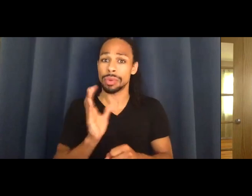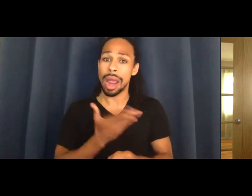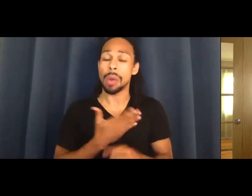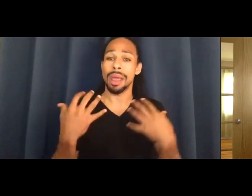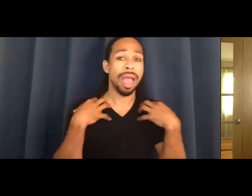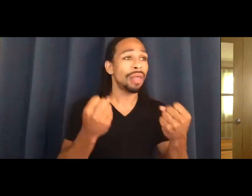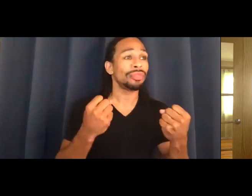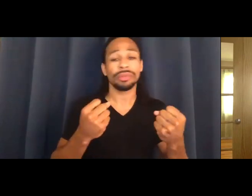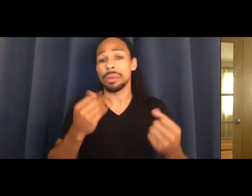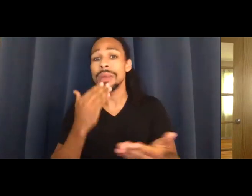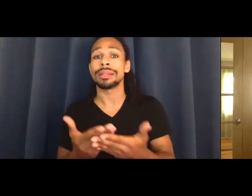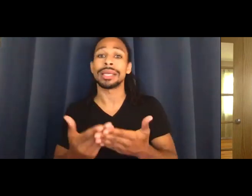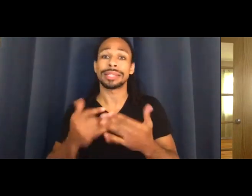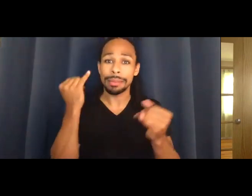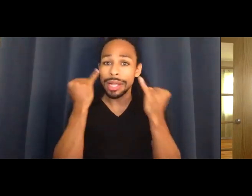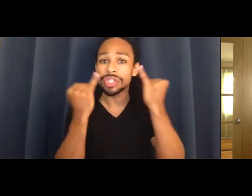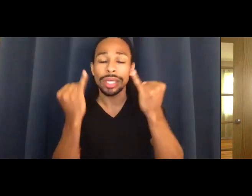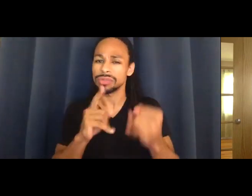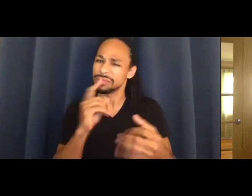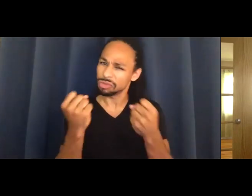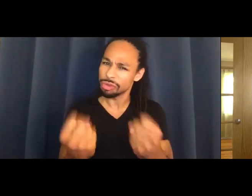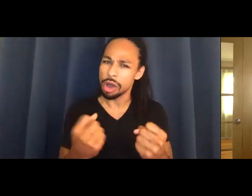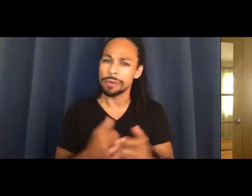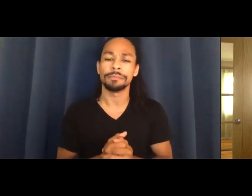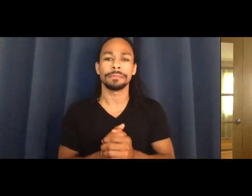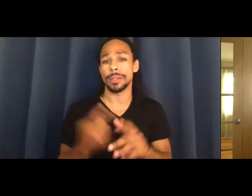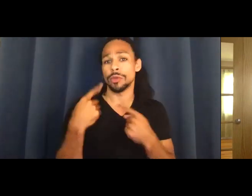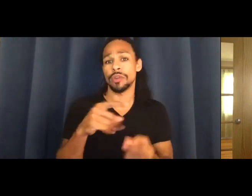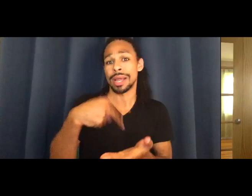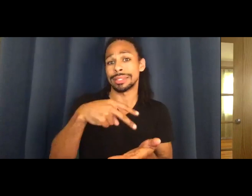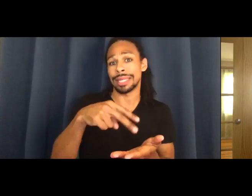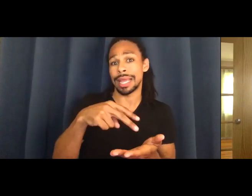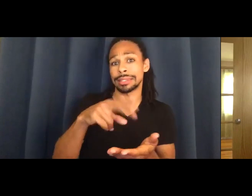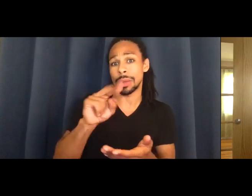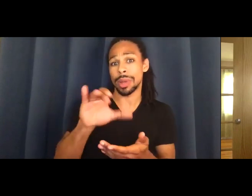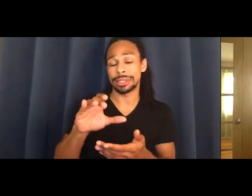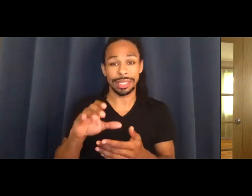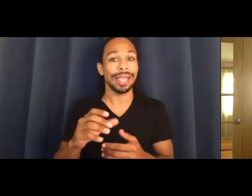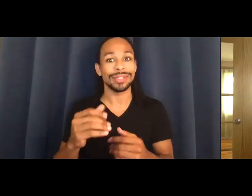far, Dance/NYC has released Artists are Necessary workers campaign video featuring members of